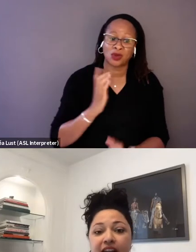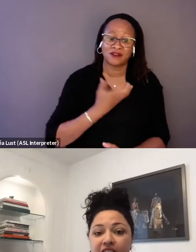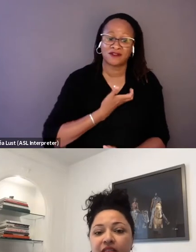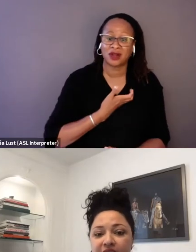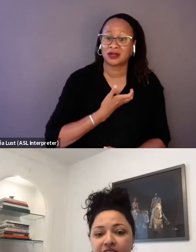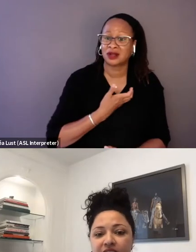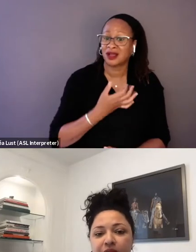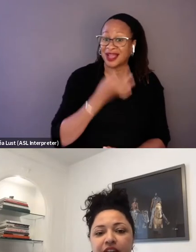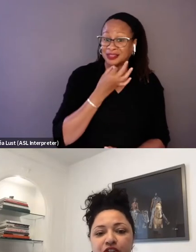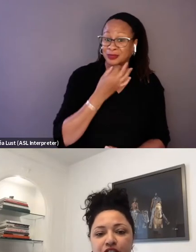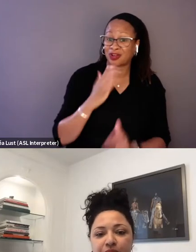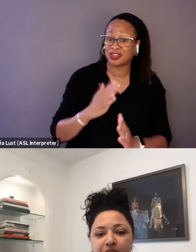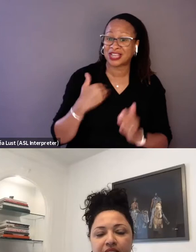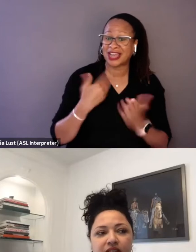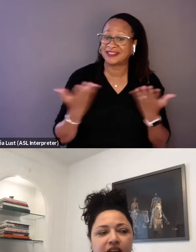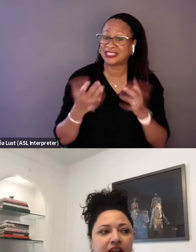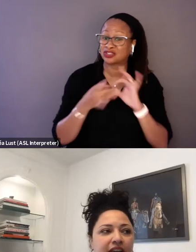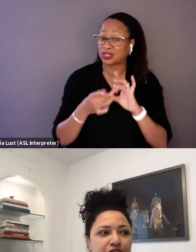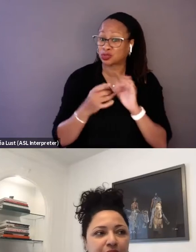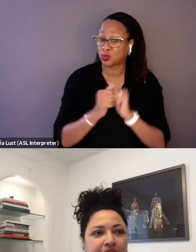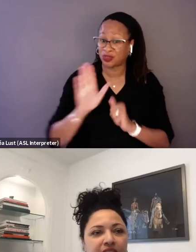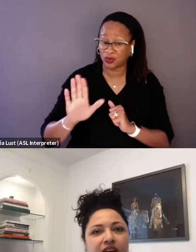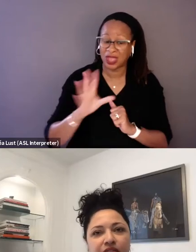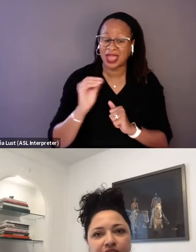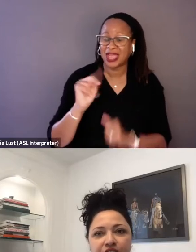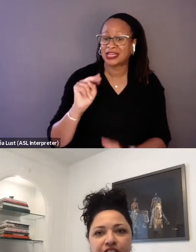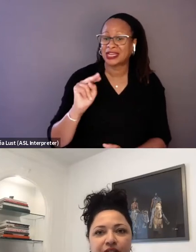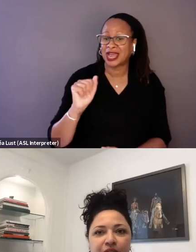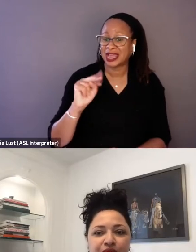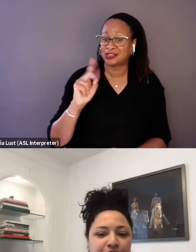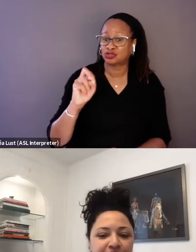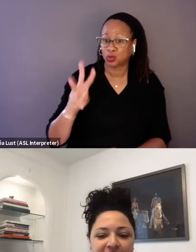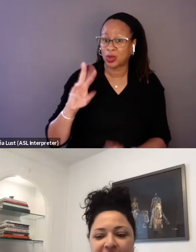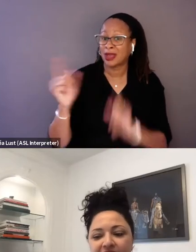at an existing relationship and Andrew met Felicia and we flew her to LA